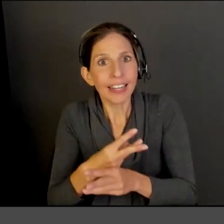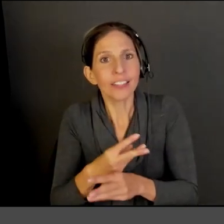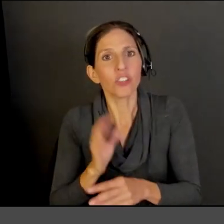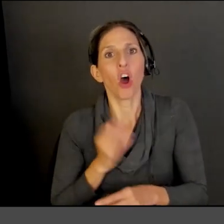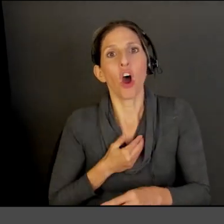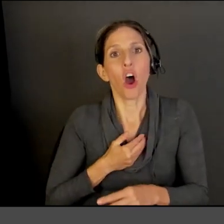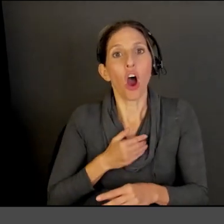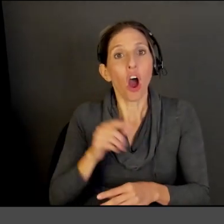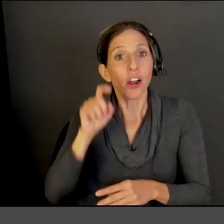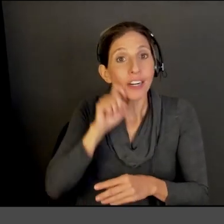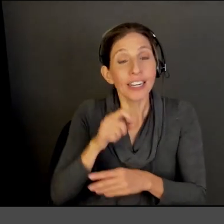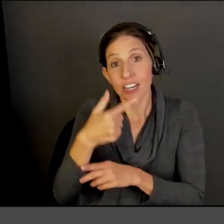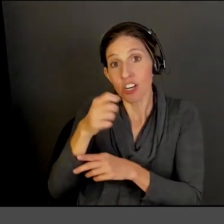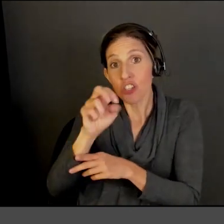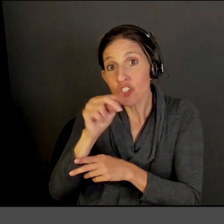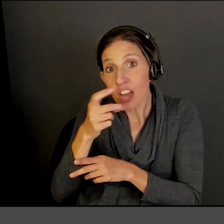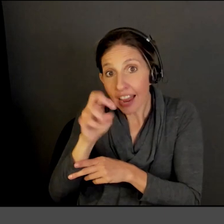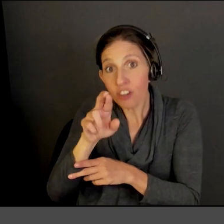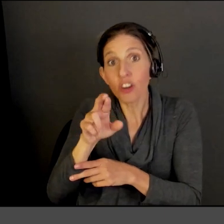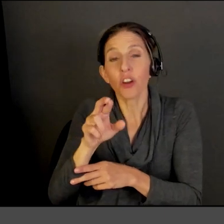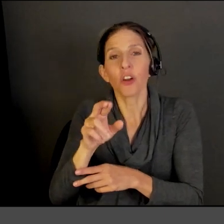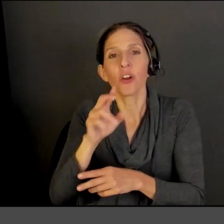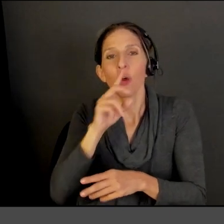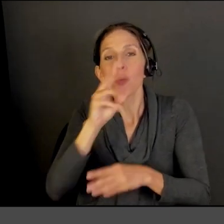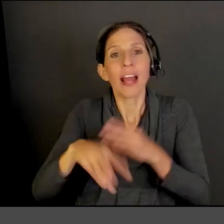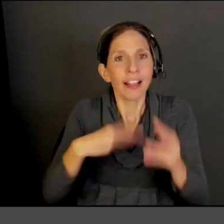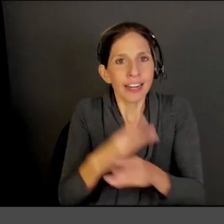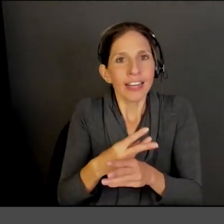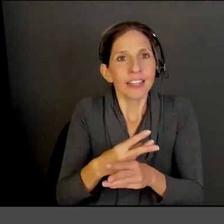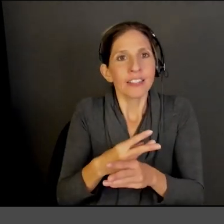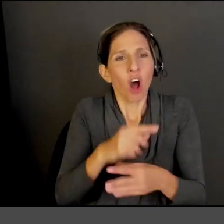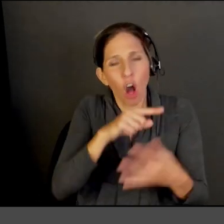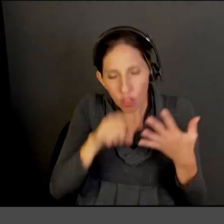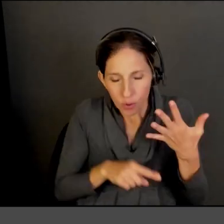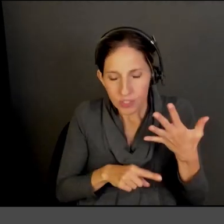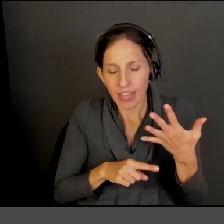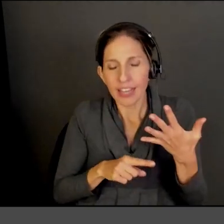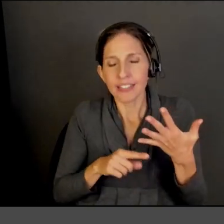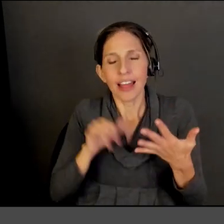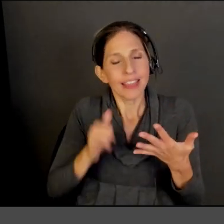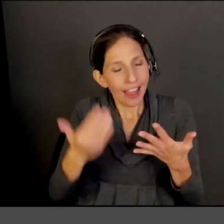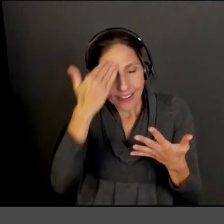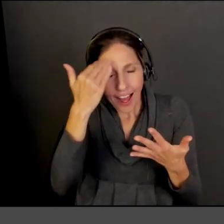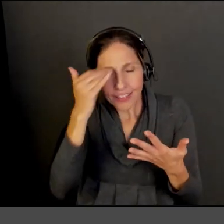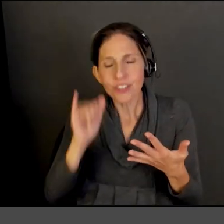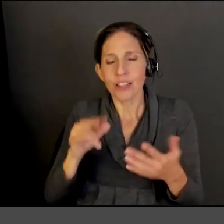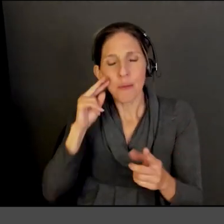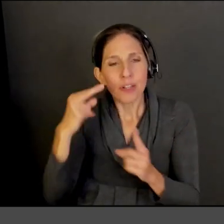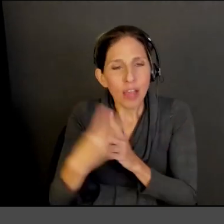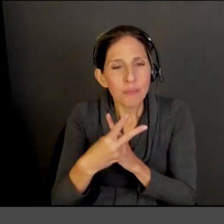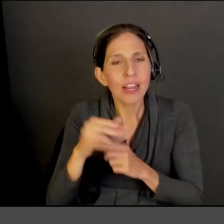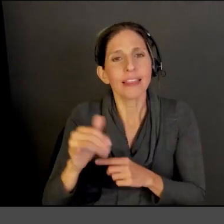ALLOW US TO, ALL THAT KNOWLEDGE, ALL THAT PERCEPTION, ALL THAT CONSCIOUSNESS ALLOWS US TO